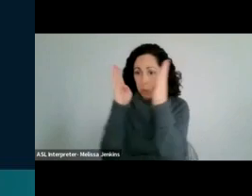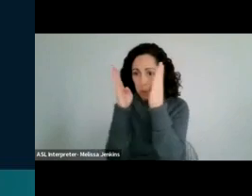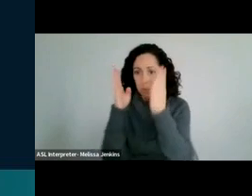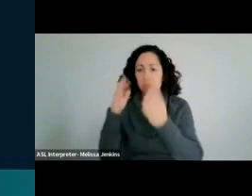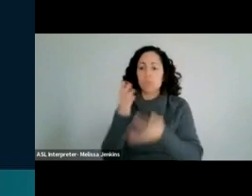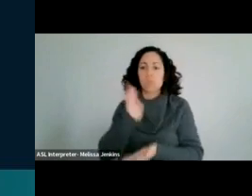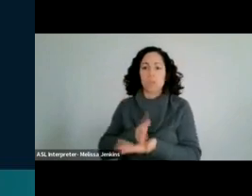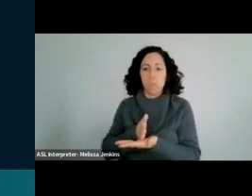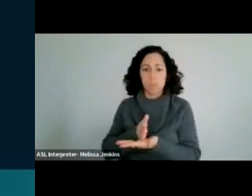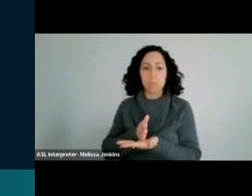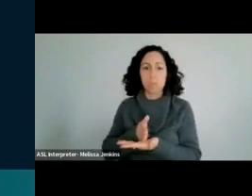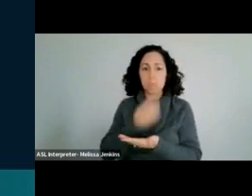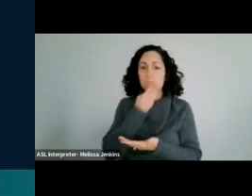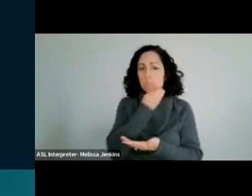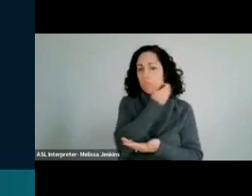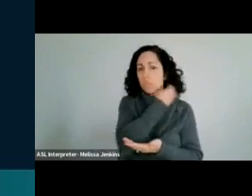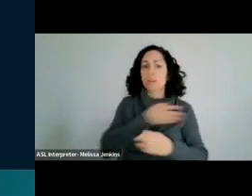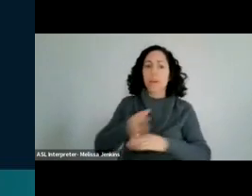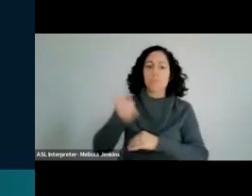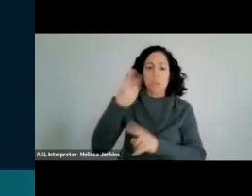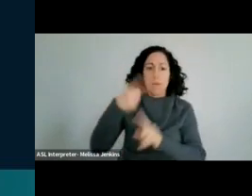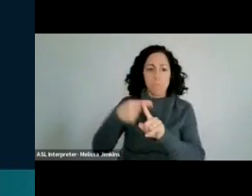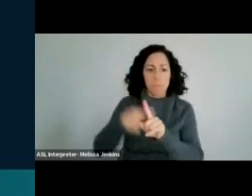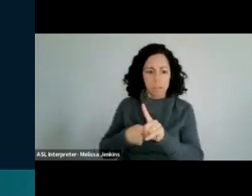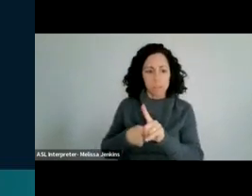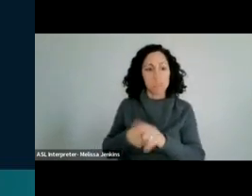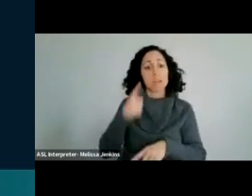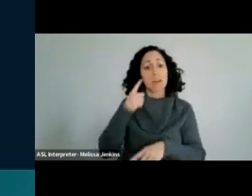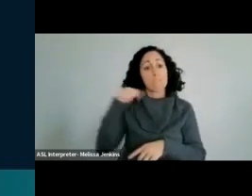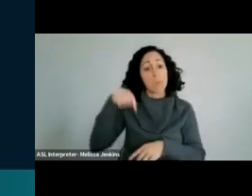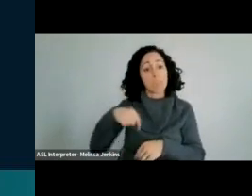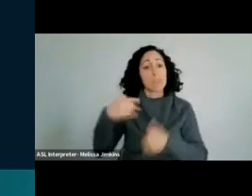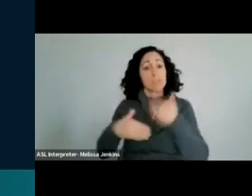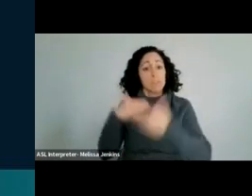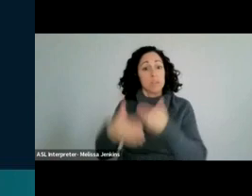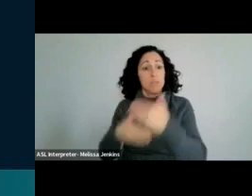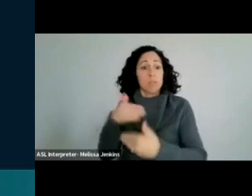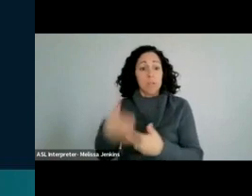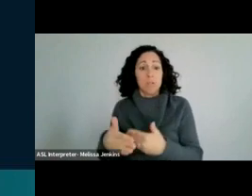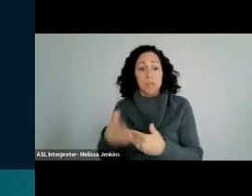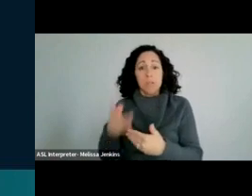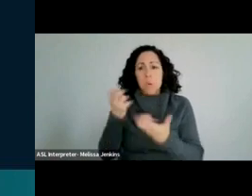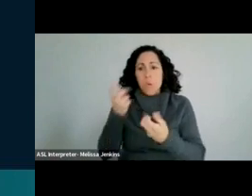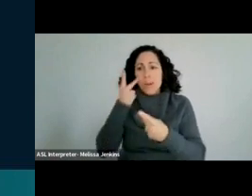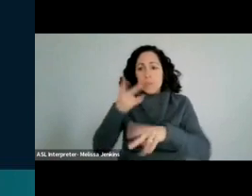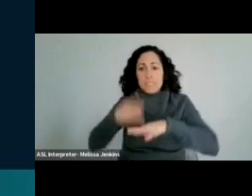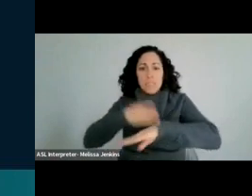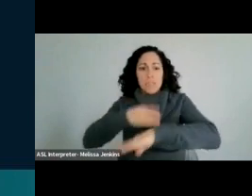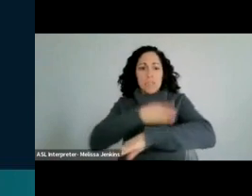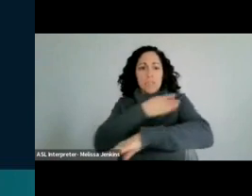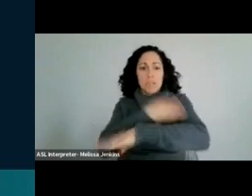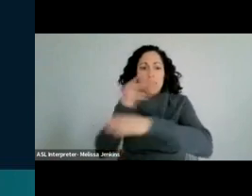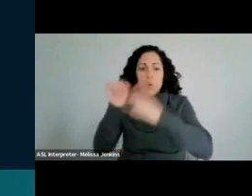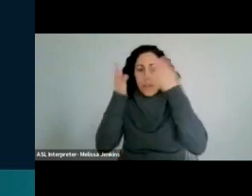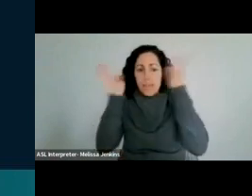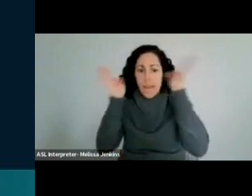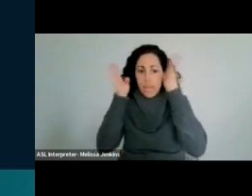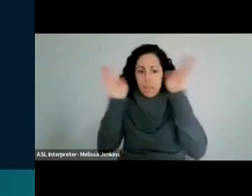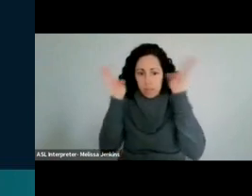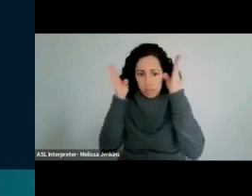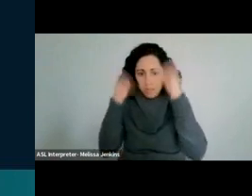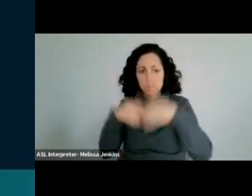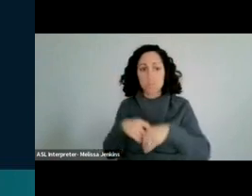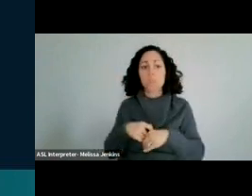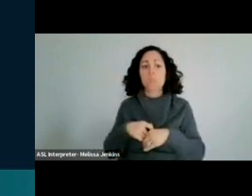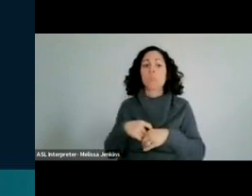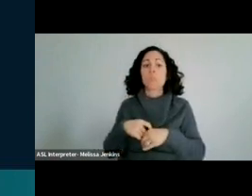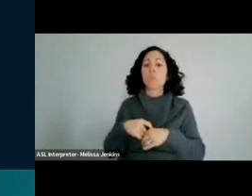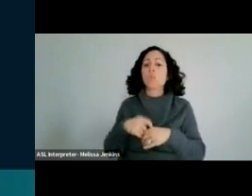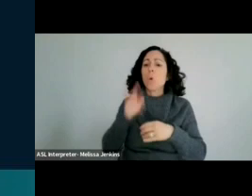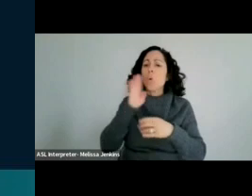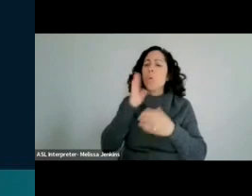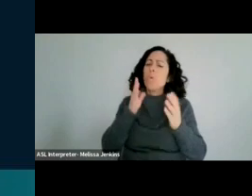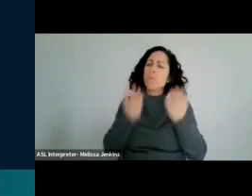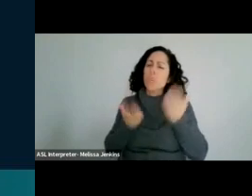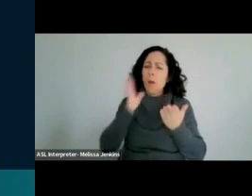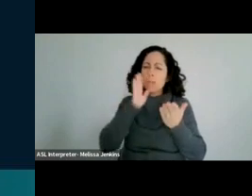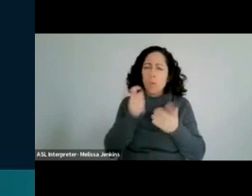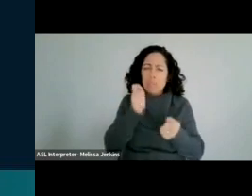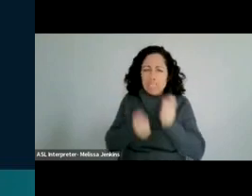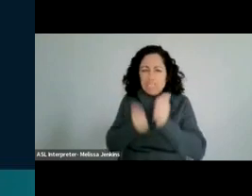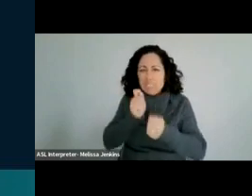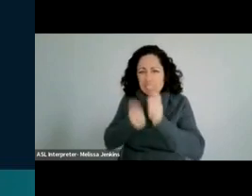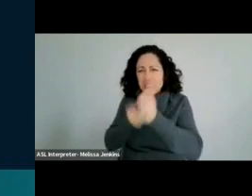but may consider to adjust the timing or to add an interim analysis once we have aligned these plans with the regulators.